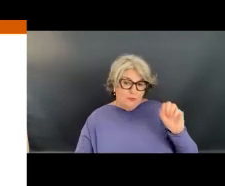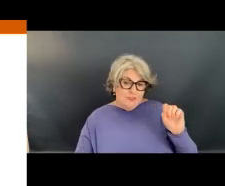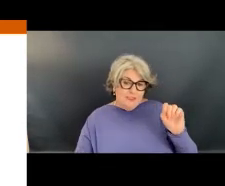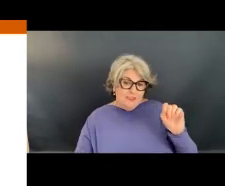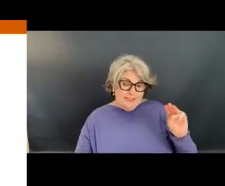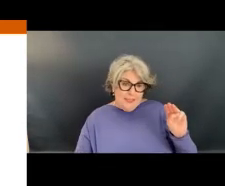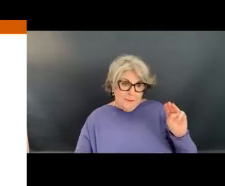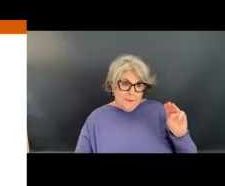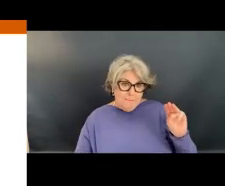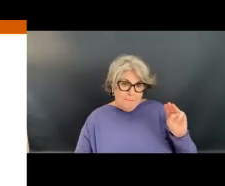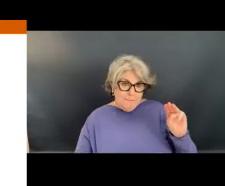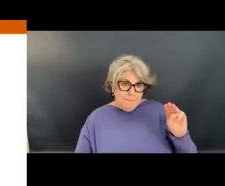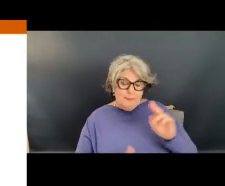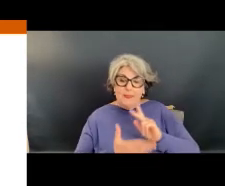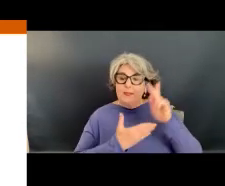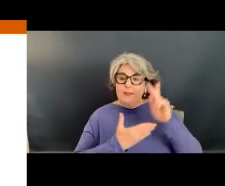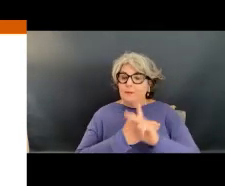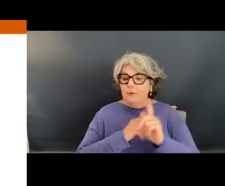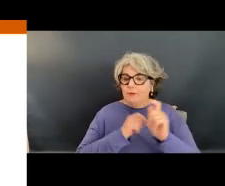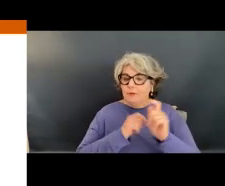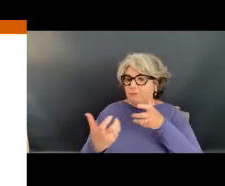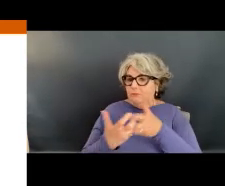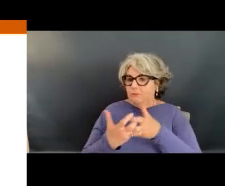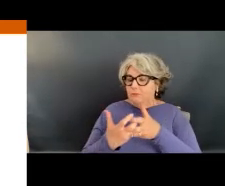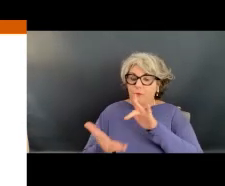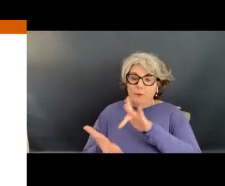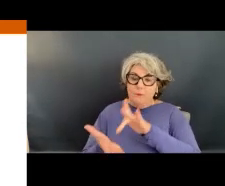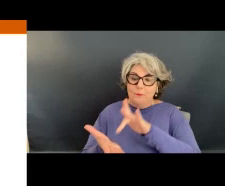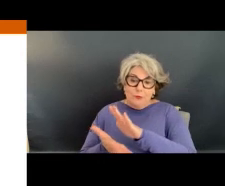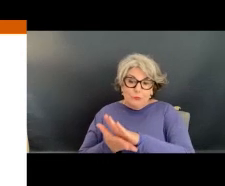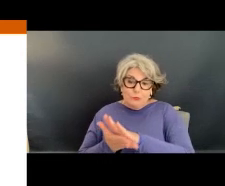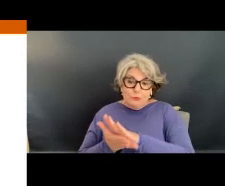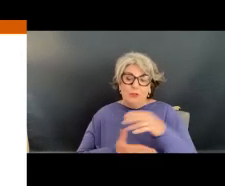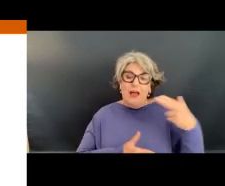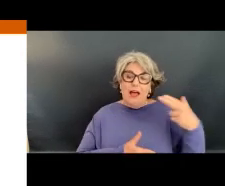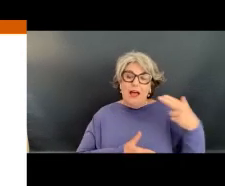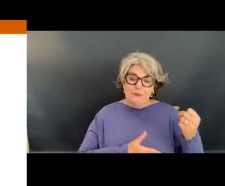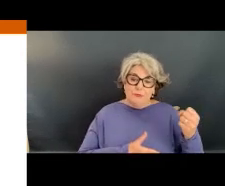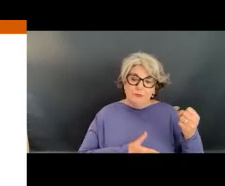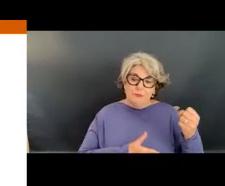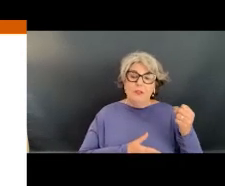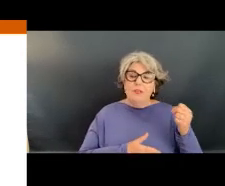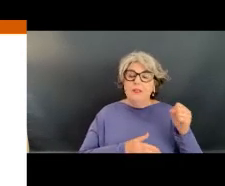So the program is customized for mill and high school STEM teaching and it provides comprehensive research based